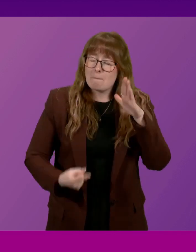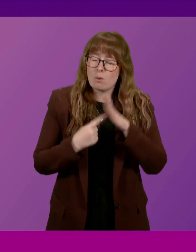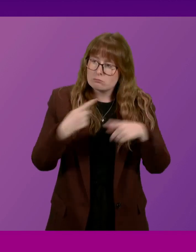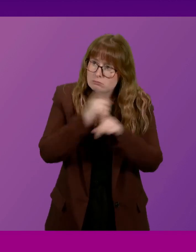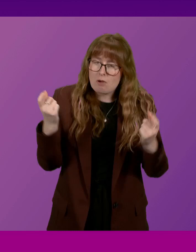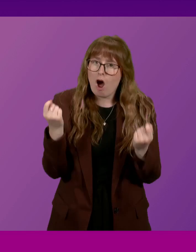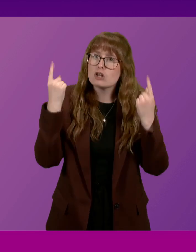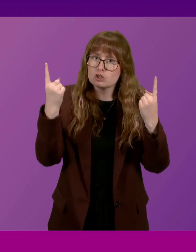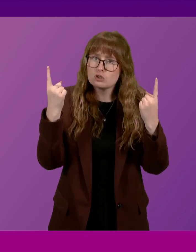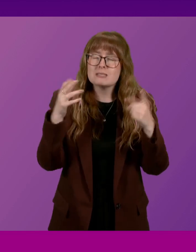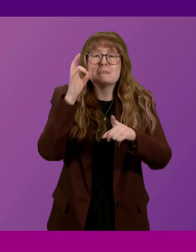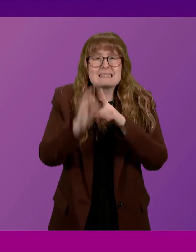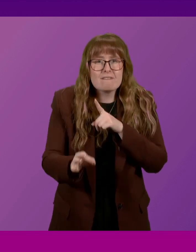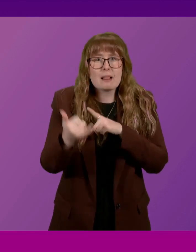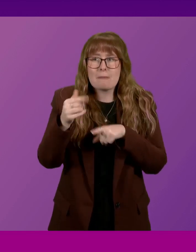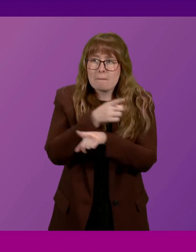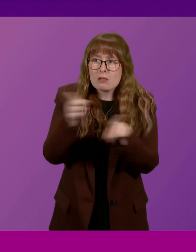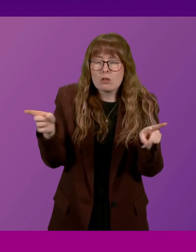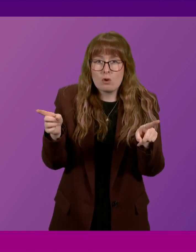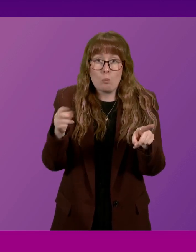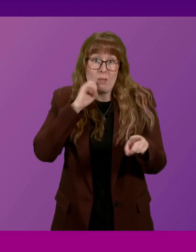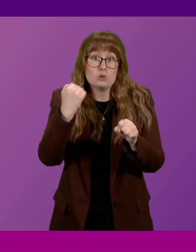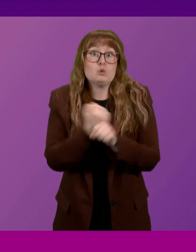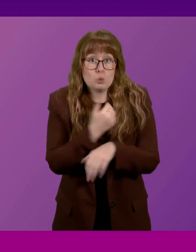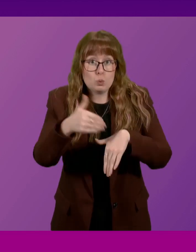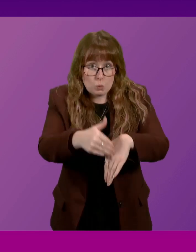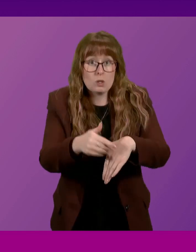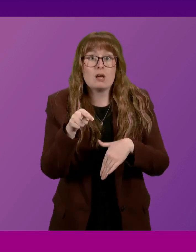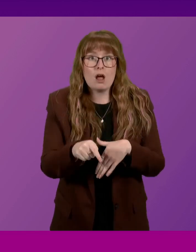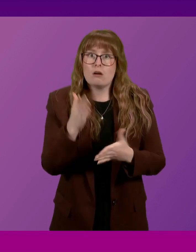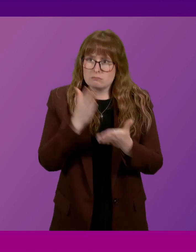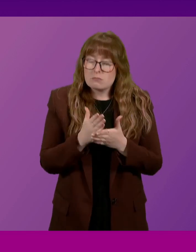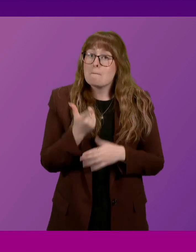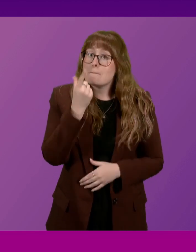particularly by those who might perpetrate such offences, that it remains a possibility that